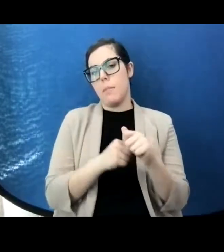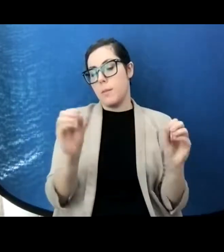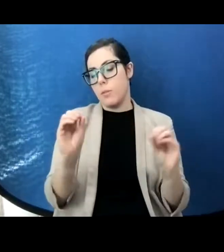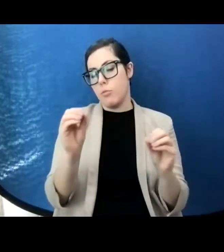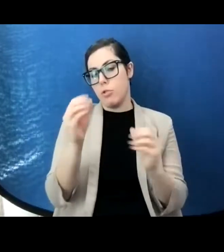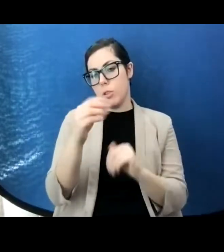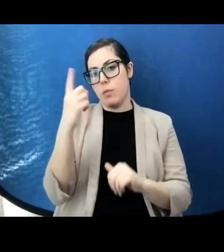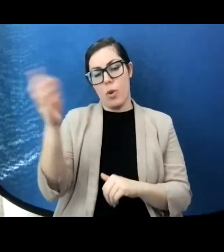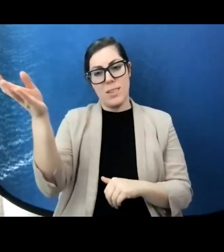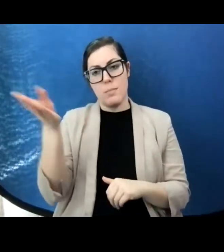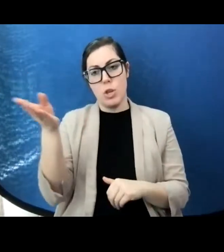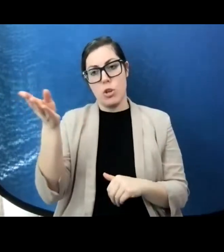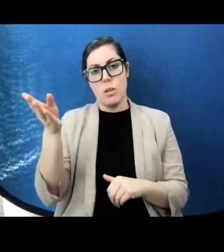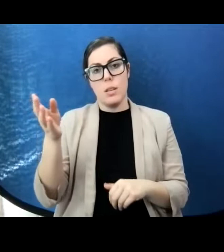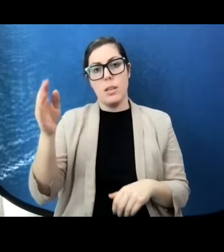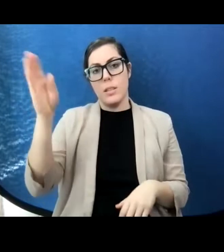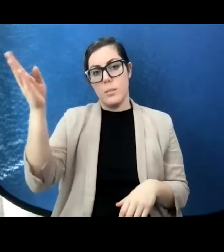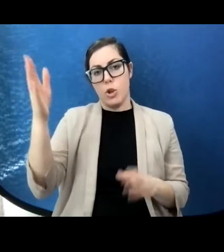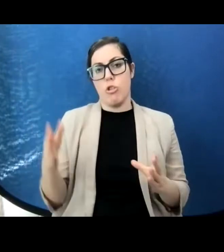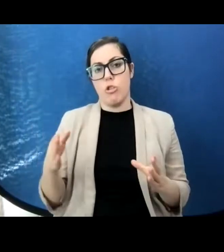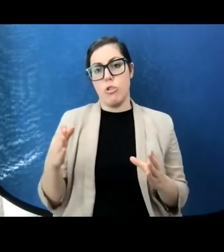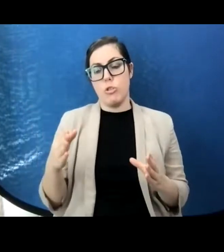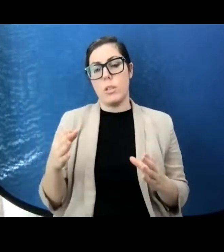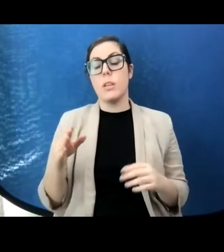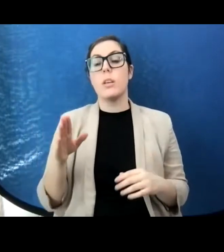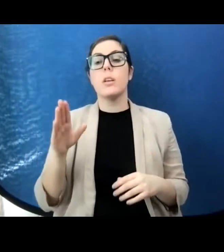guest speakers of when they did their program but it's more of a Summer experience